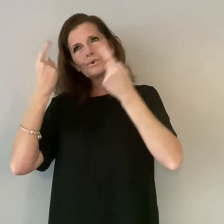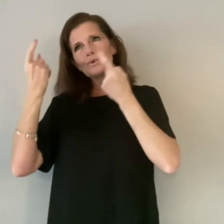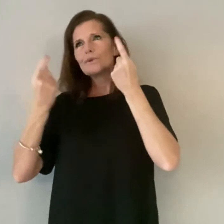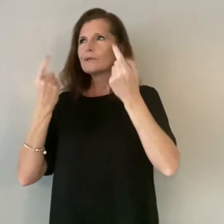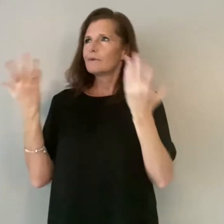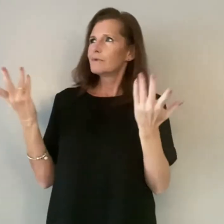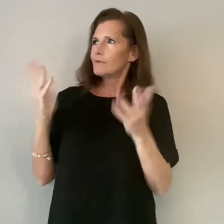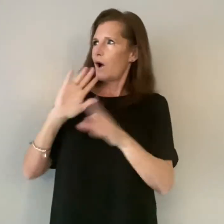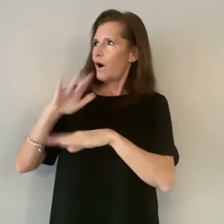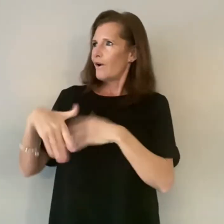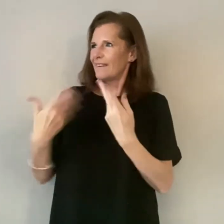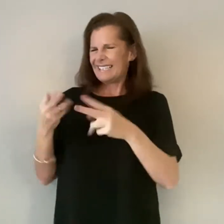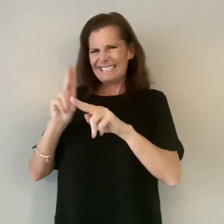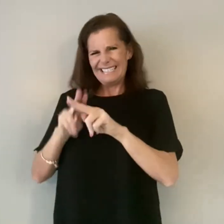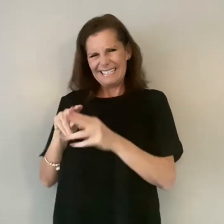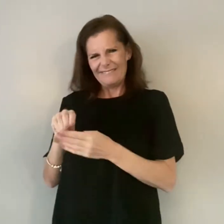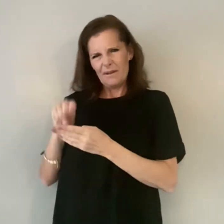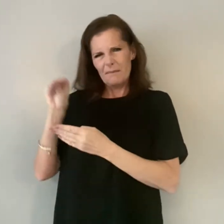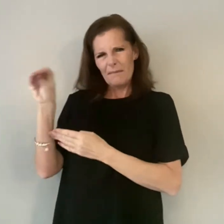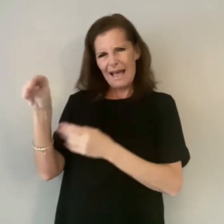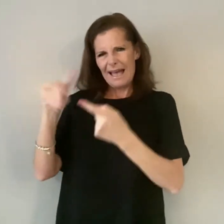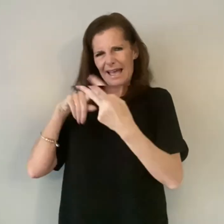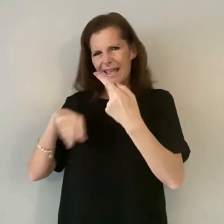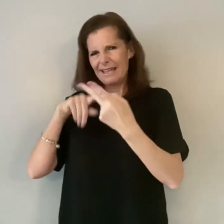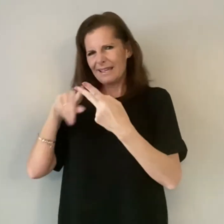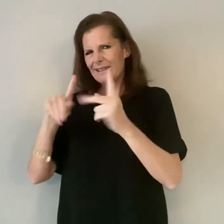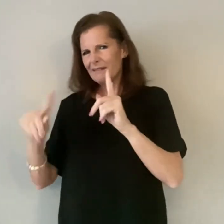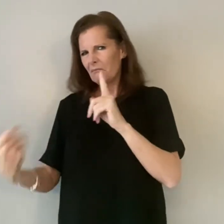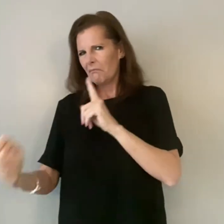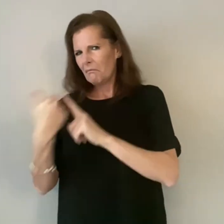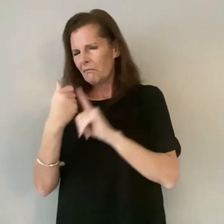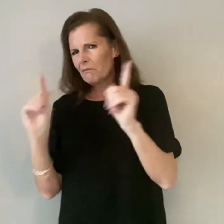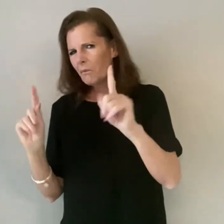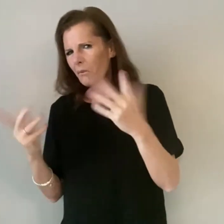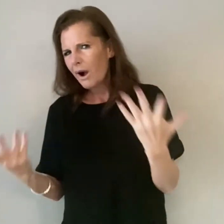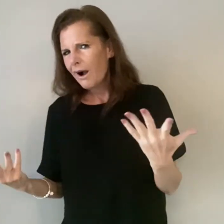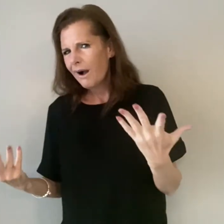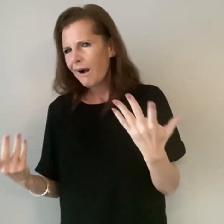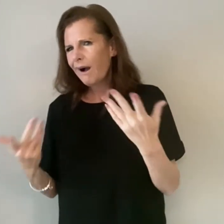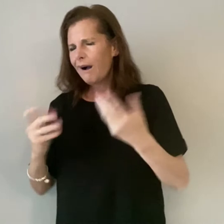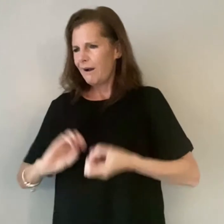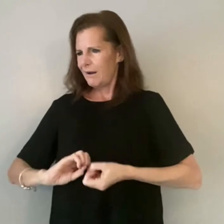a conversation about what it could look like and what the impact might be if we